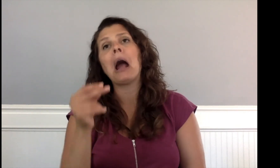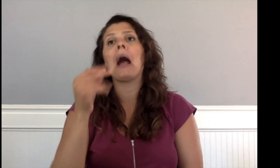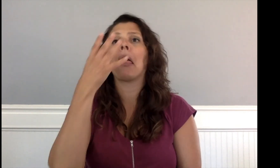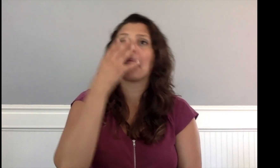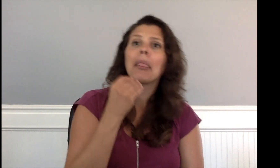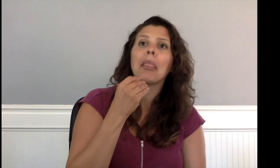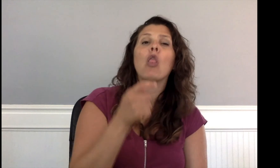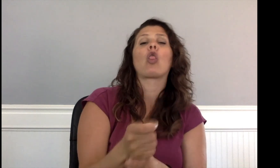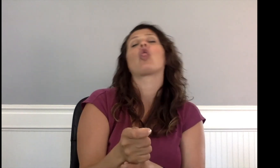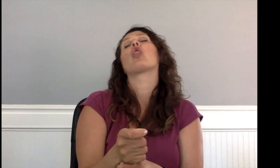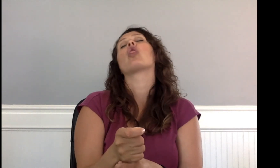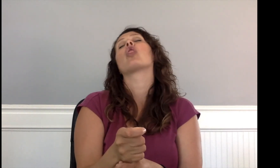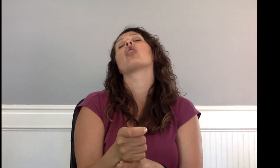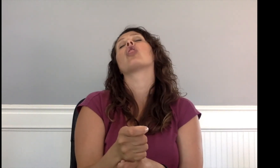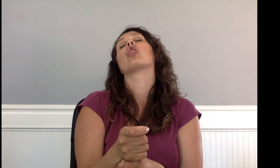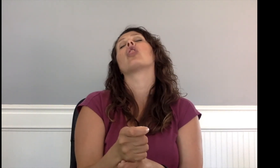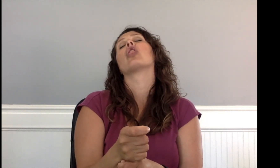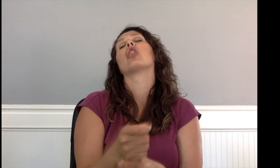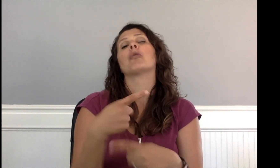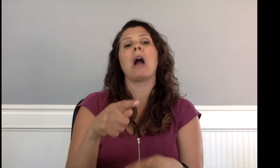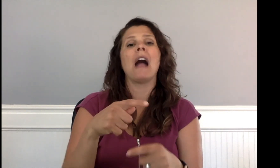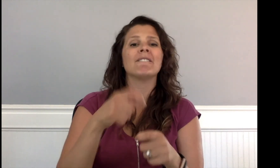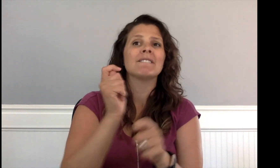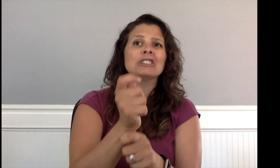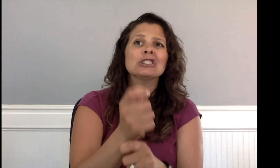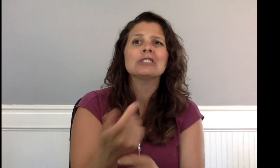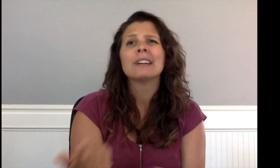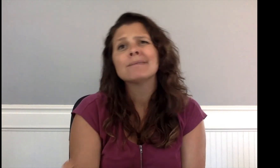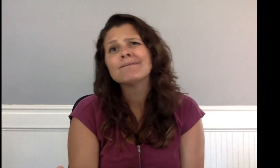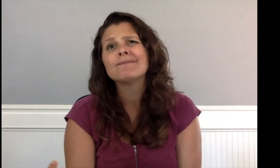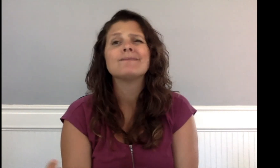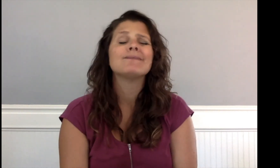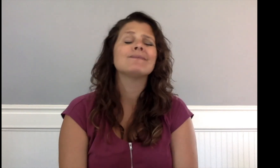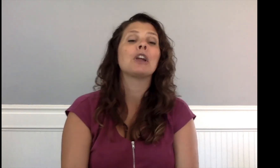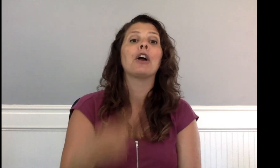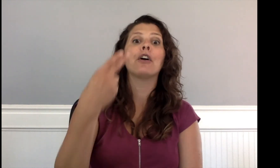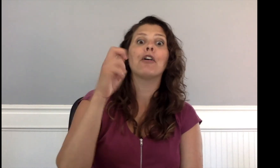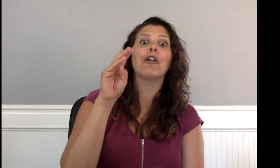and Grandpa Tickler did manage to nap while holding their fishing poles.